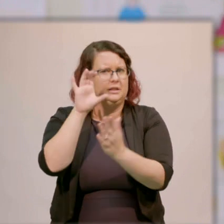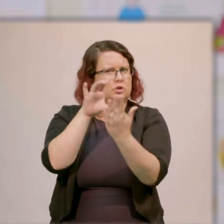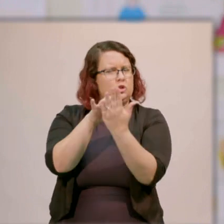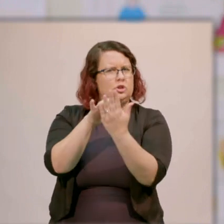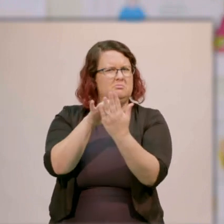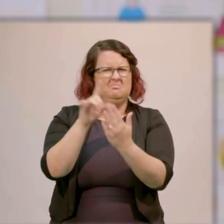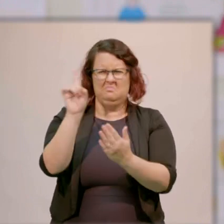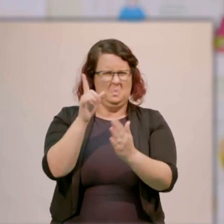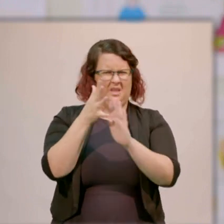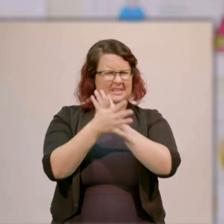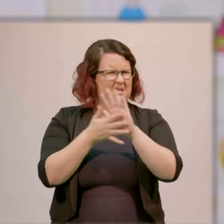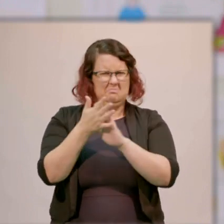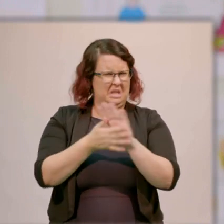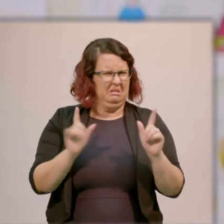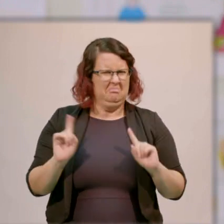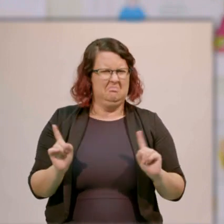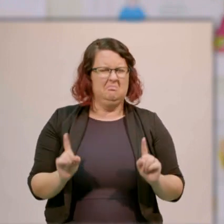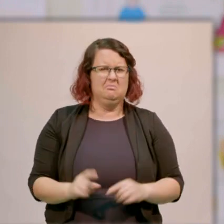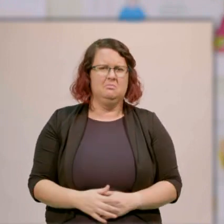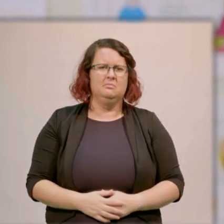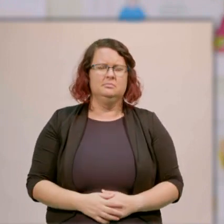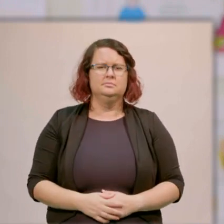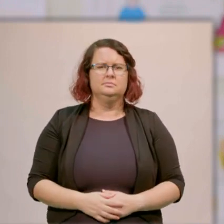But what is an analytical image?